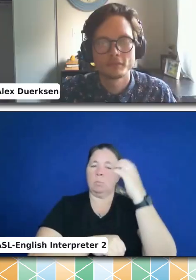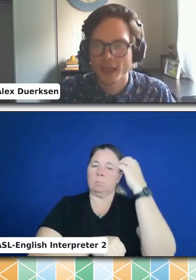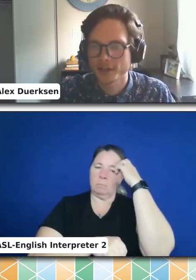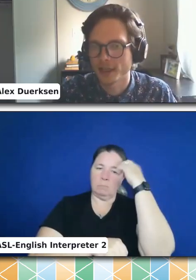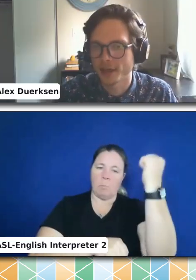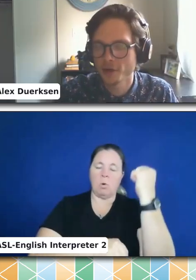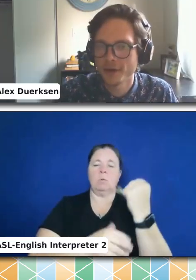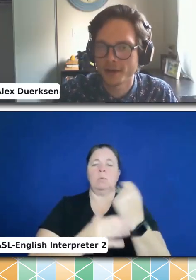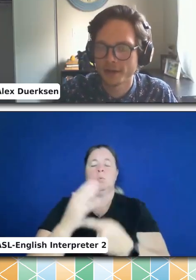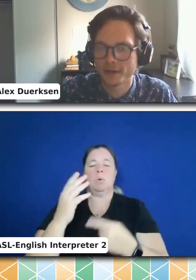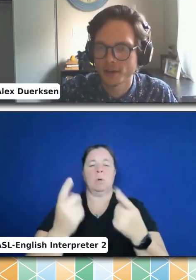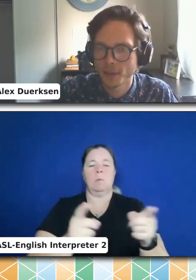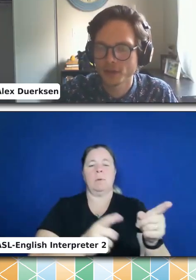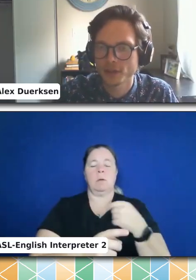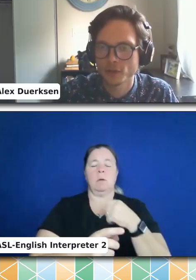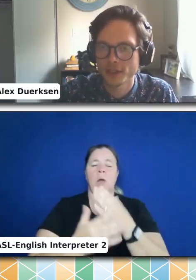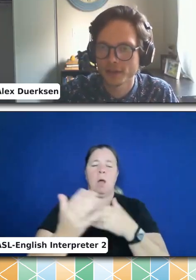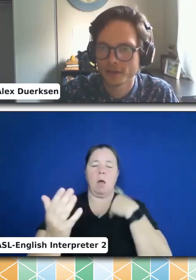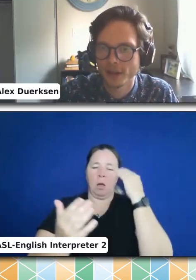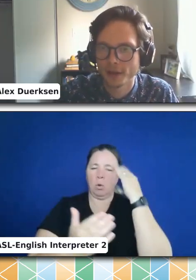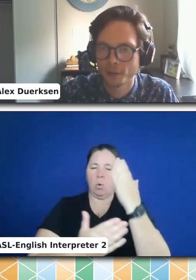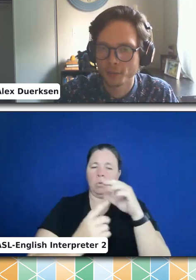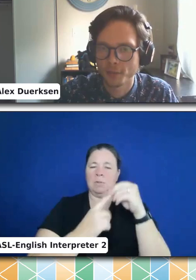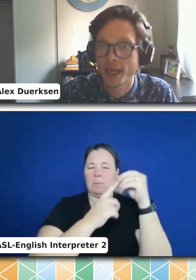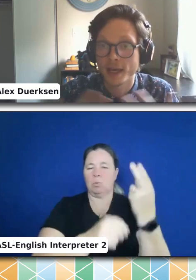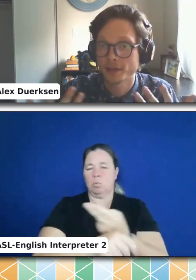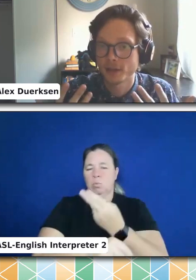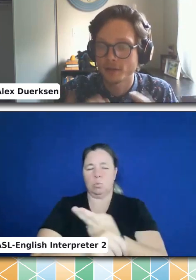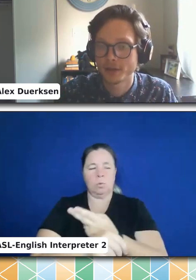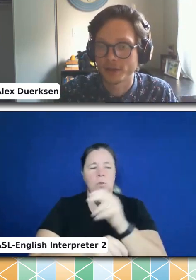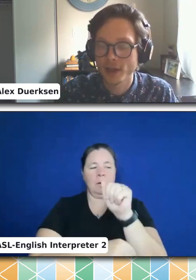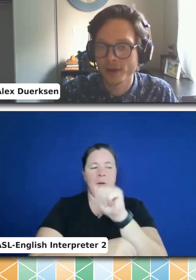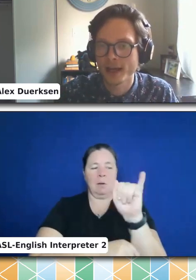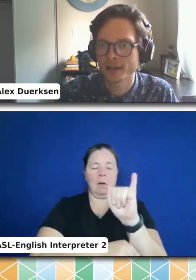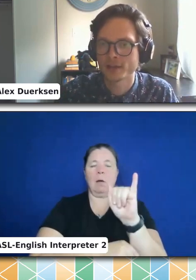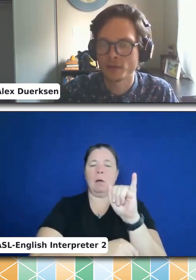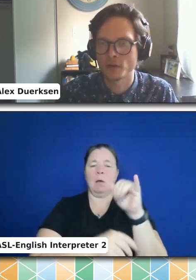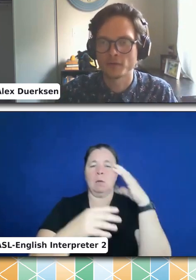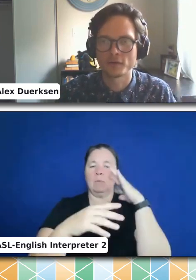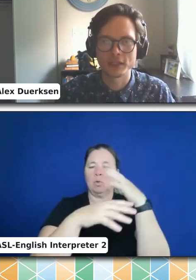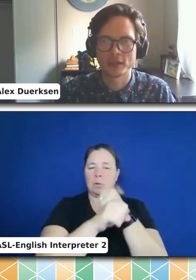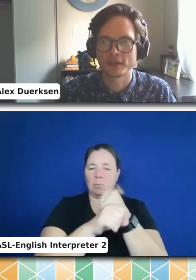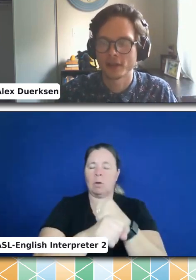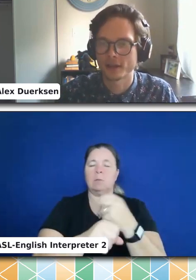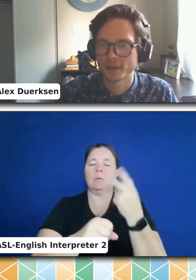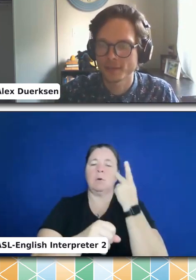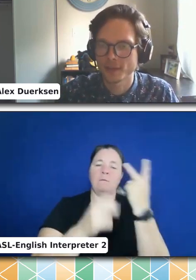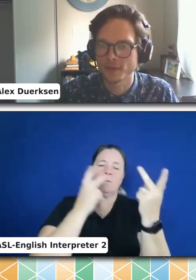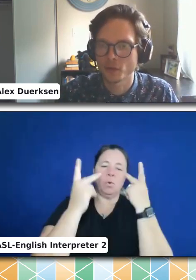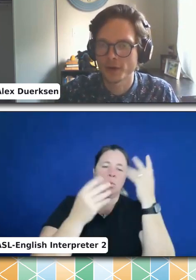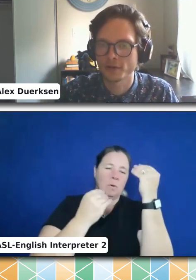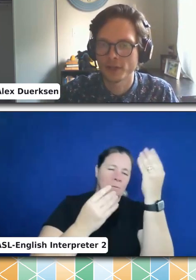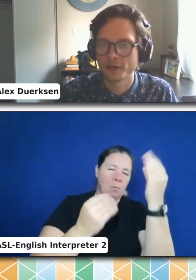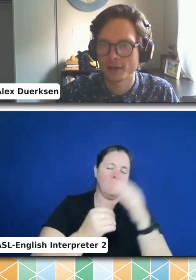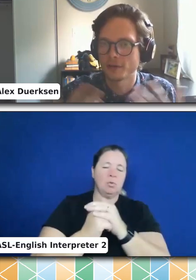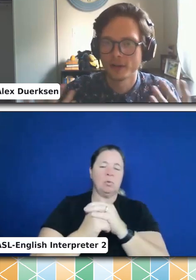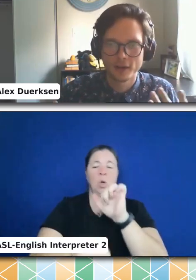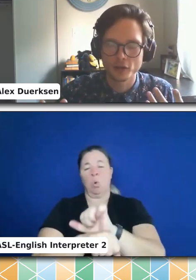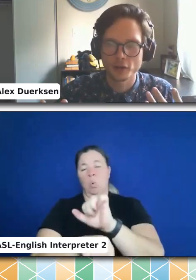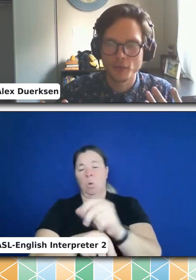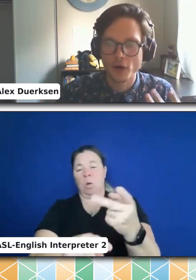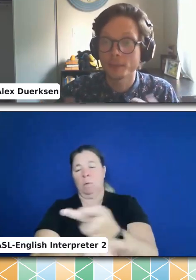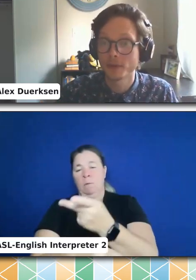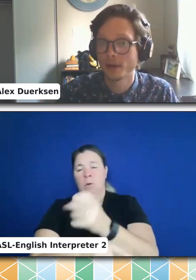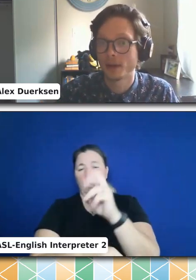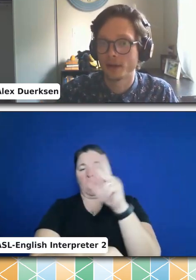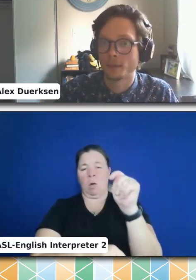Excellent. I know, uh, especially using, um, AI to summarize or to view information, uh, sometimes even the work of figuring out.